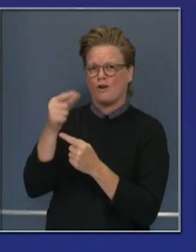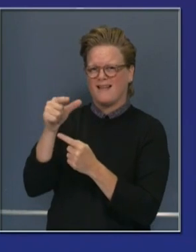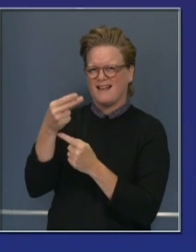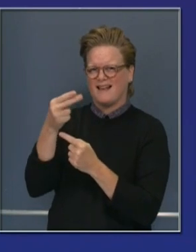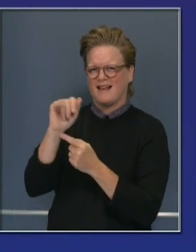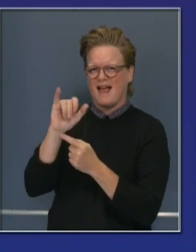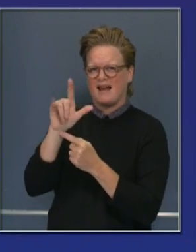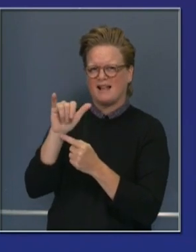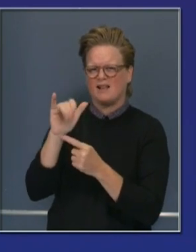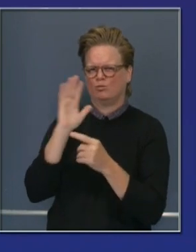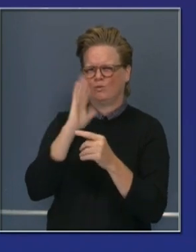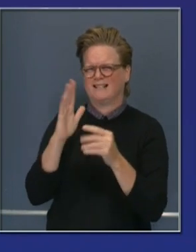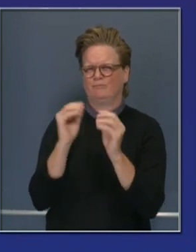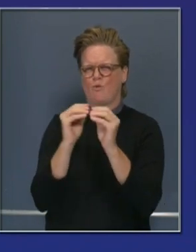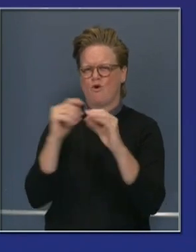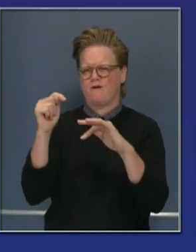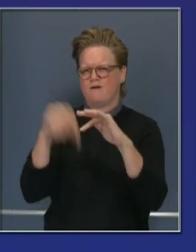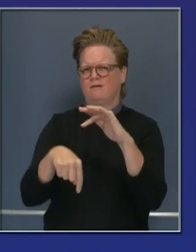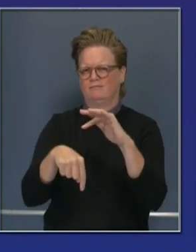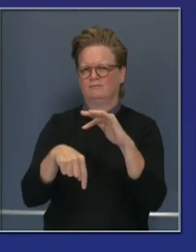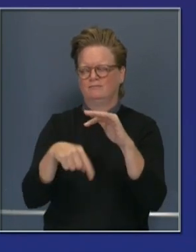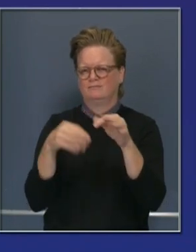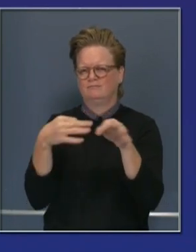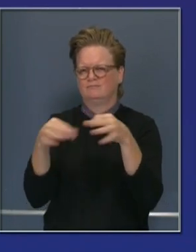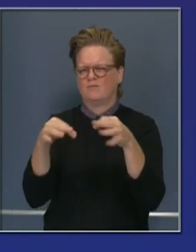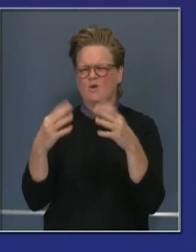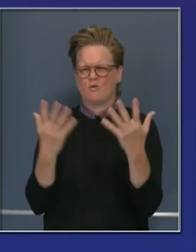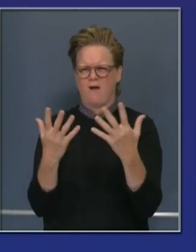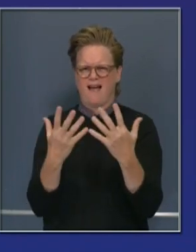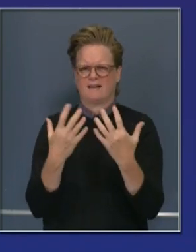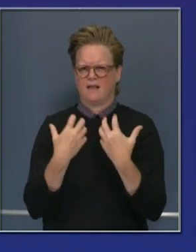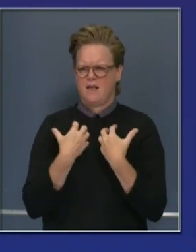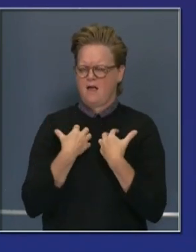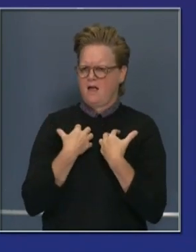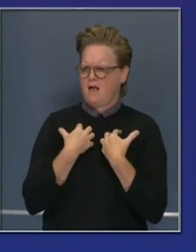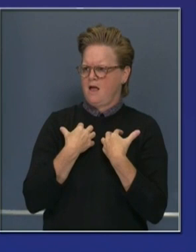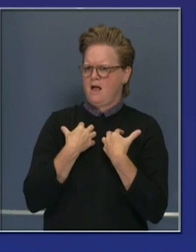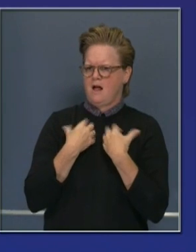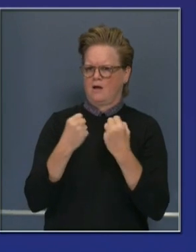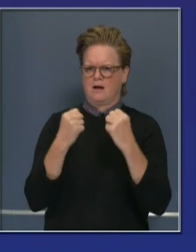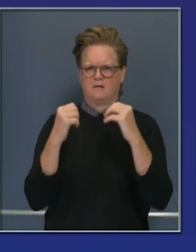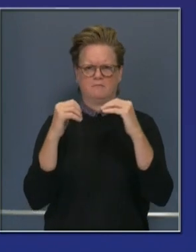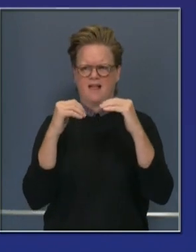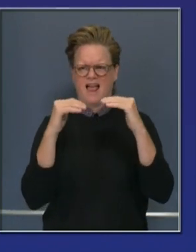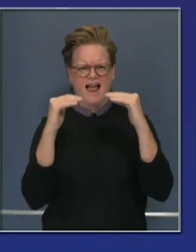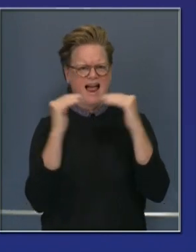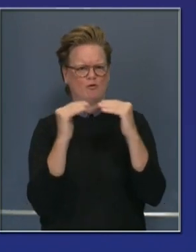THAT WE WILL HIGHLIGHT TODAY. THERE IS ALSO A AND DR. GALLI WILL HIGHLIGHT THIS A